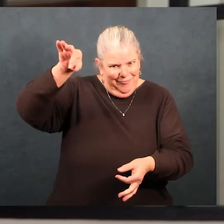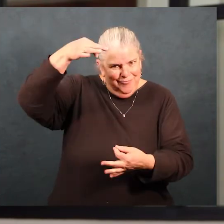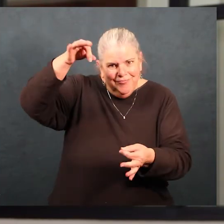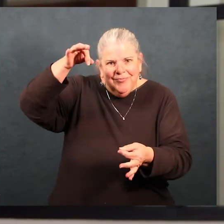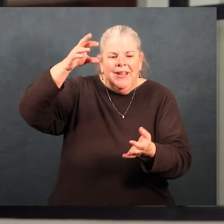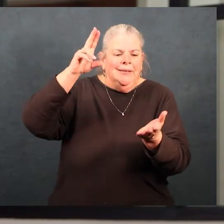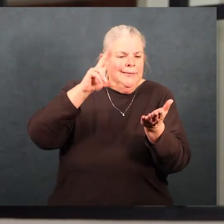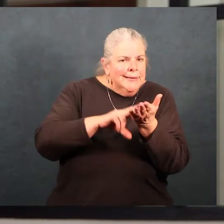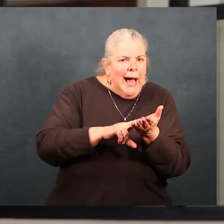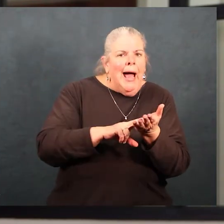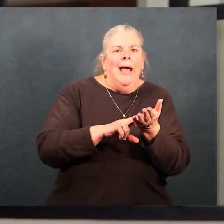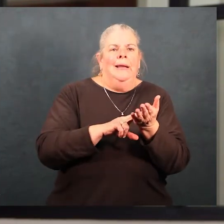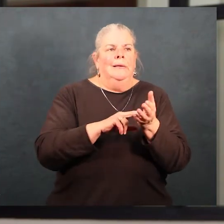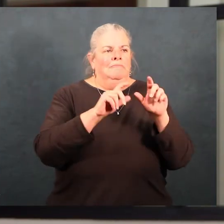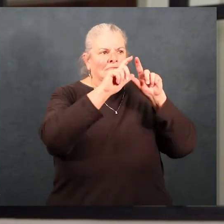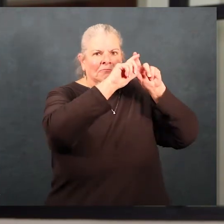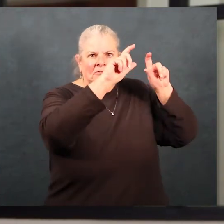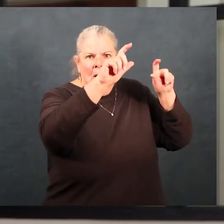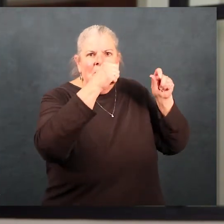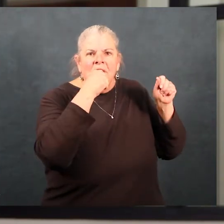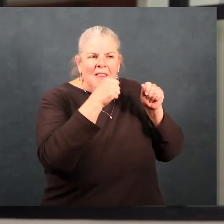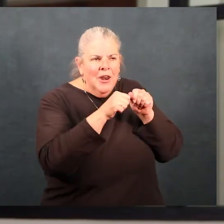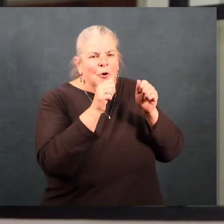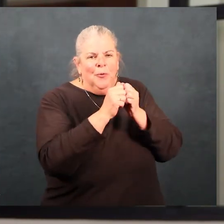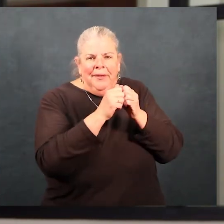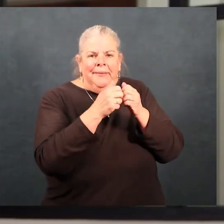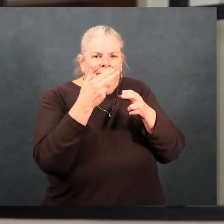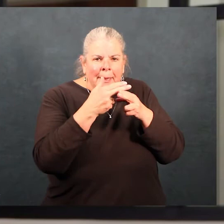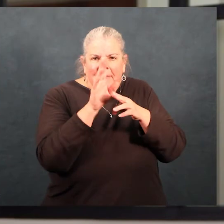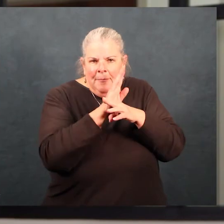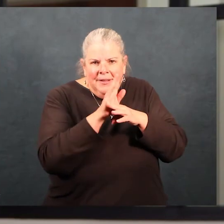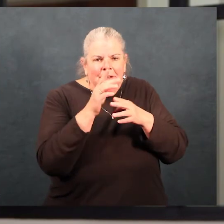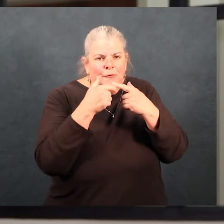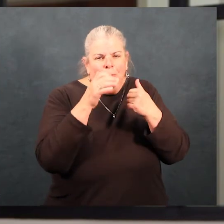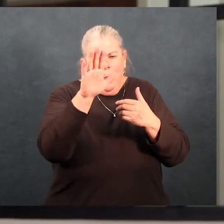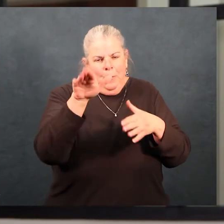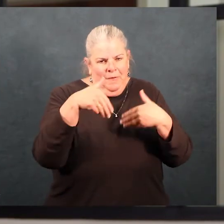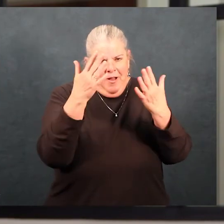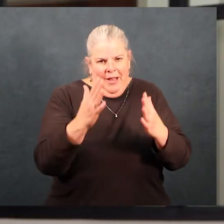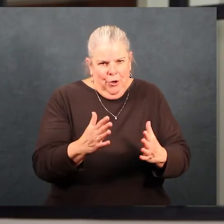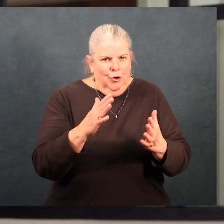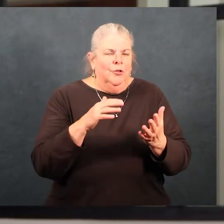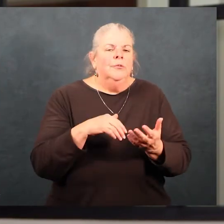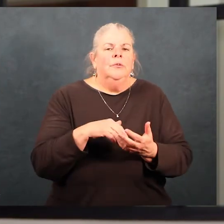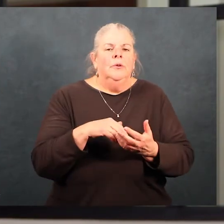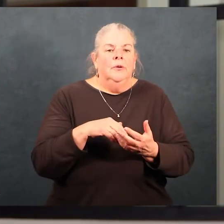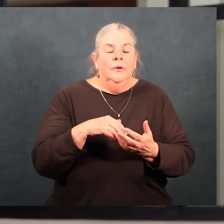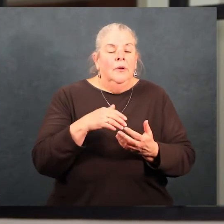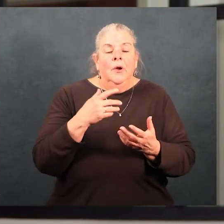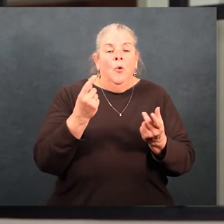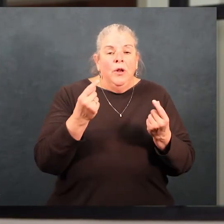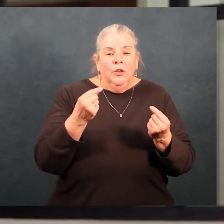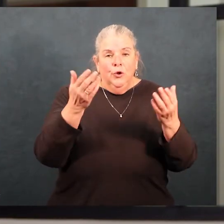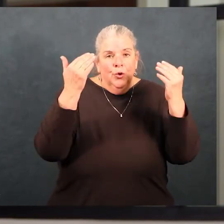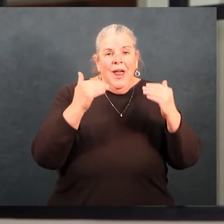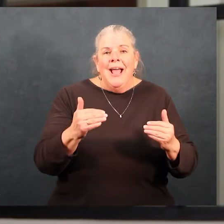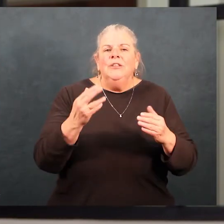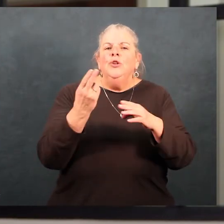of your provider. The next step is to take that and use it in your housing to exercise your rights.